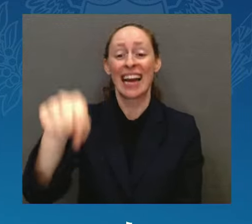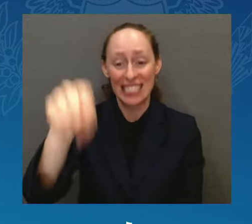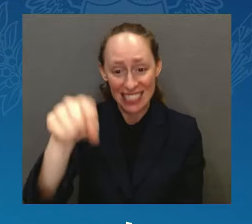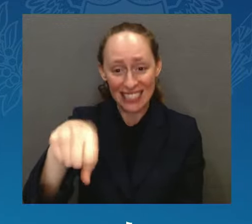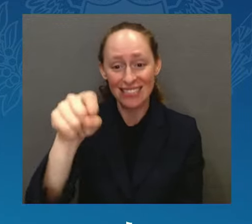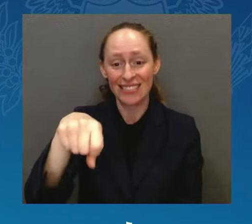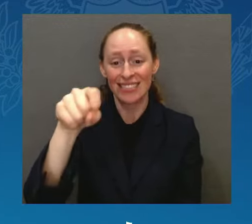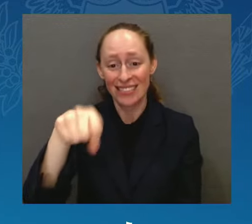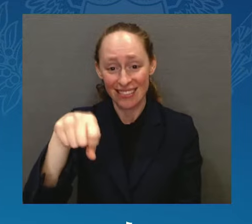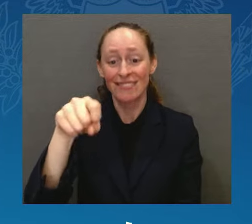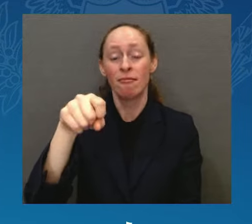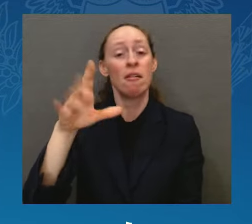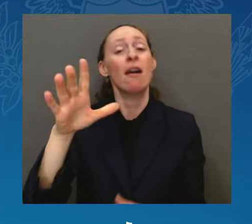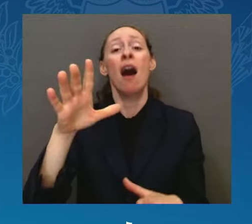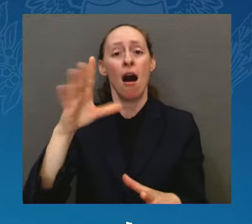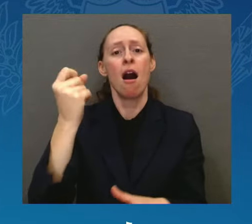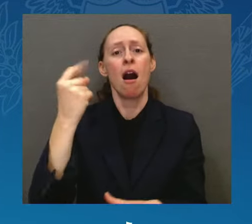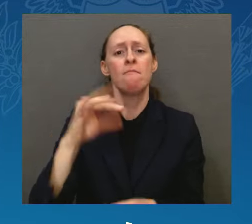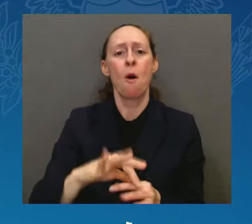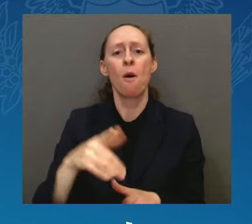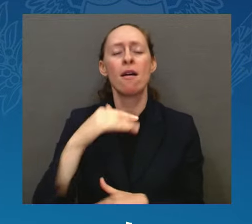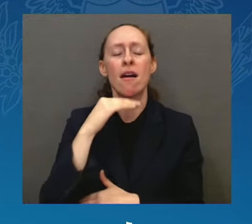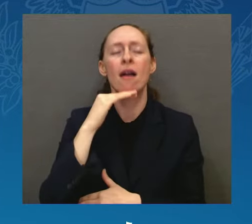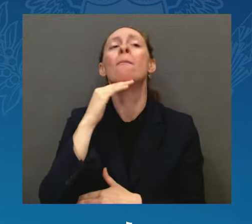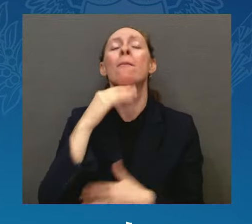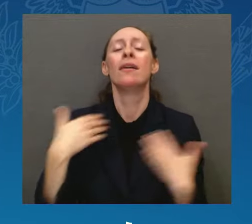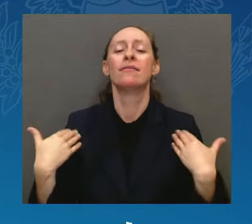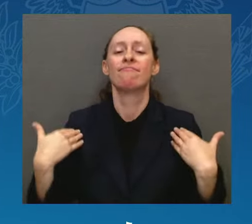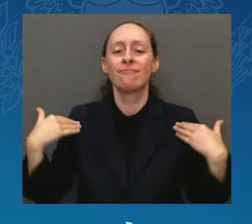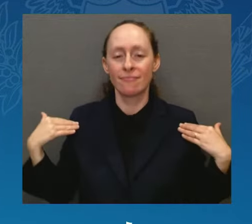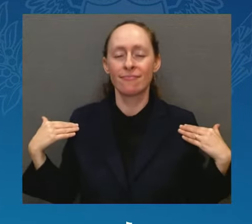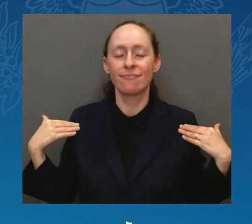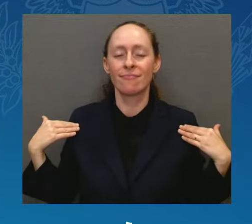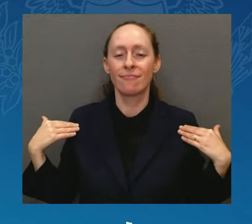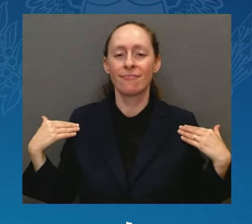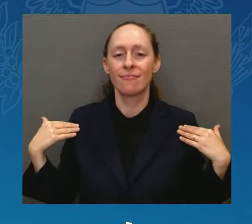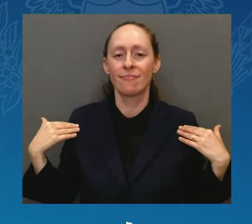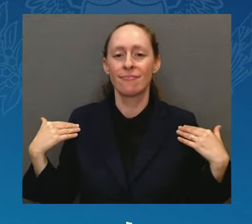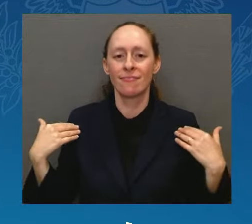and your shoulders back, knowing that we here